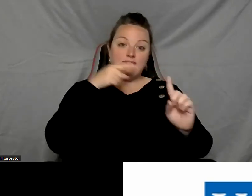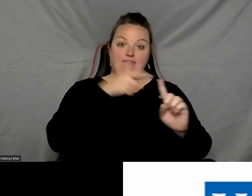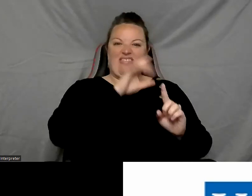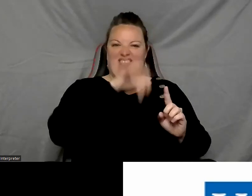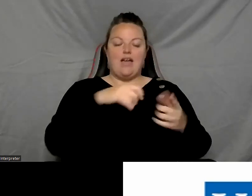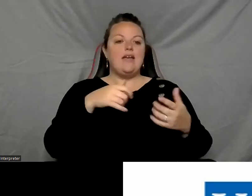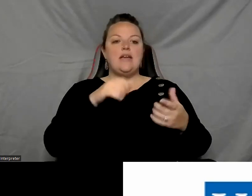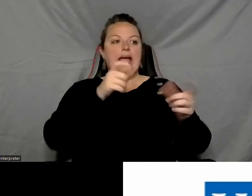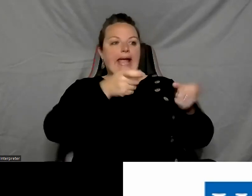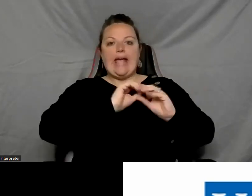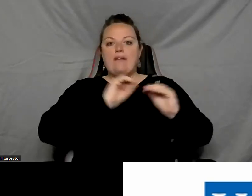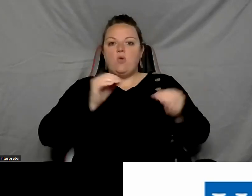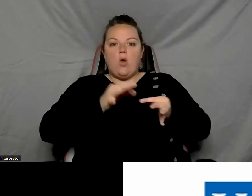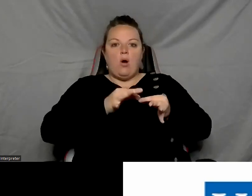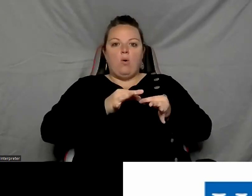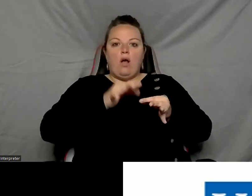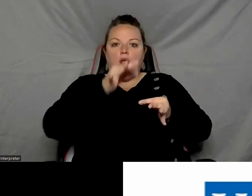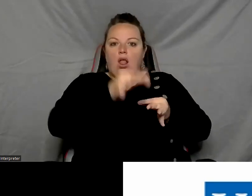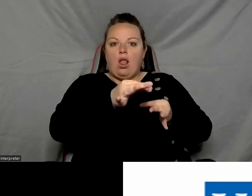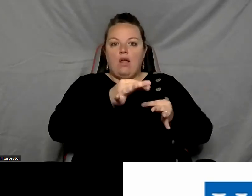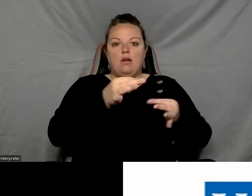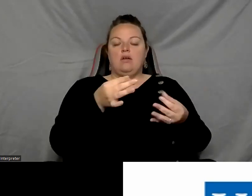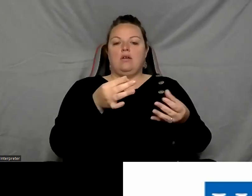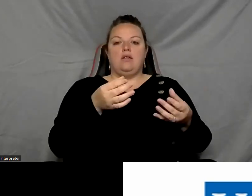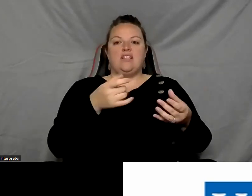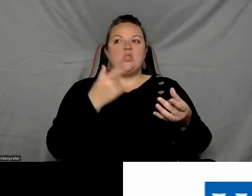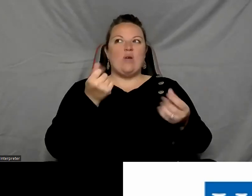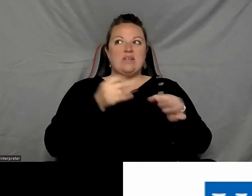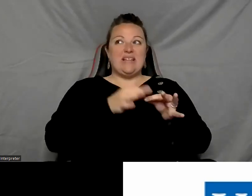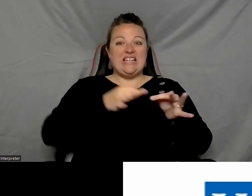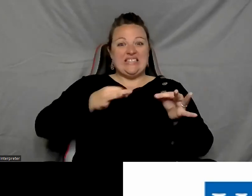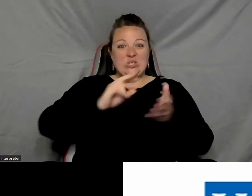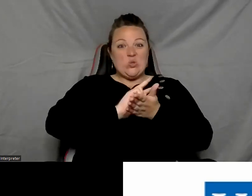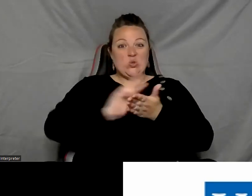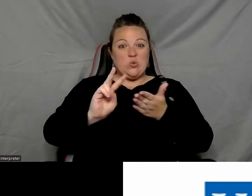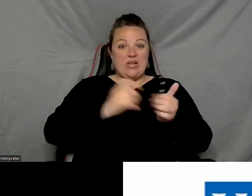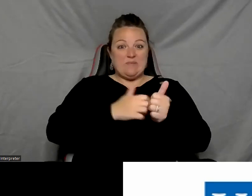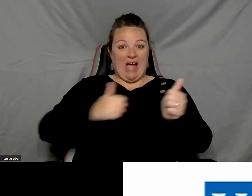and fell behind by about two weeks behind everybody else because I couldn't afford it